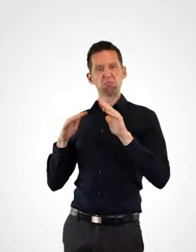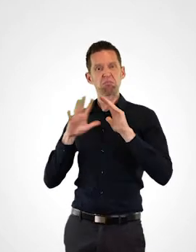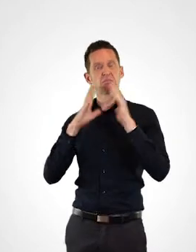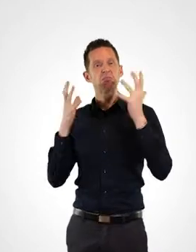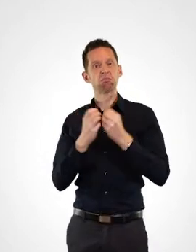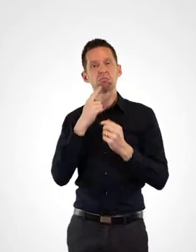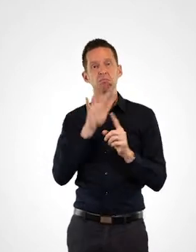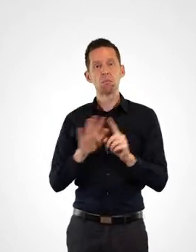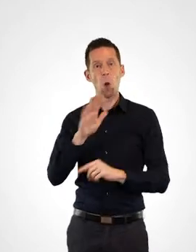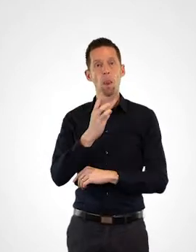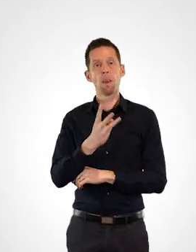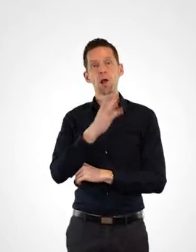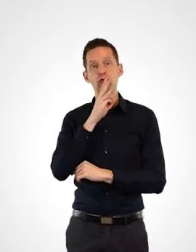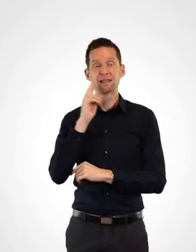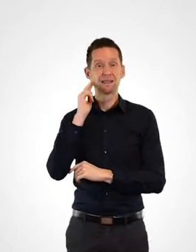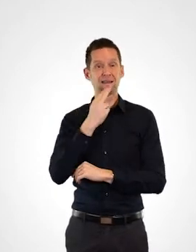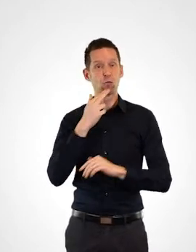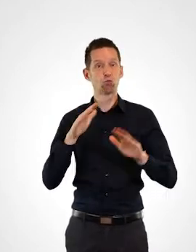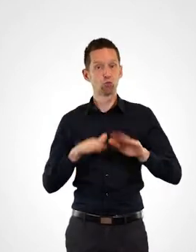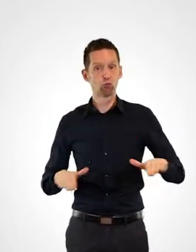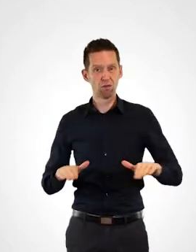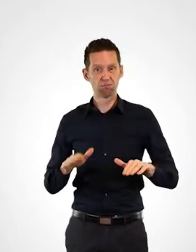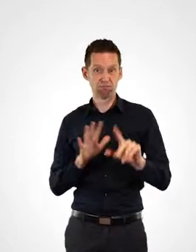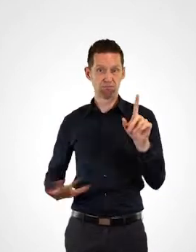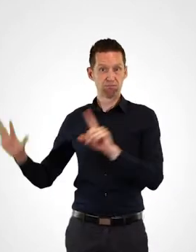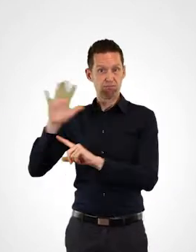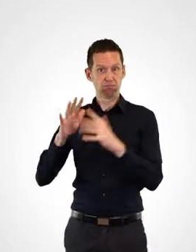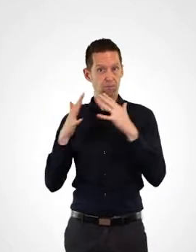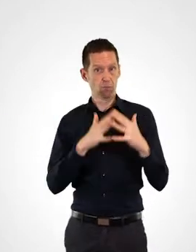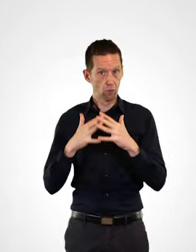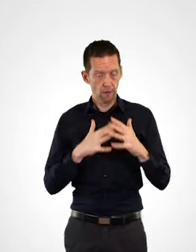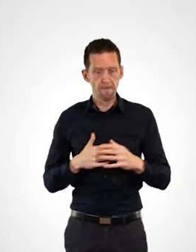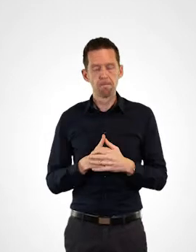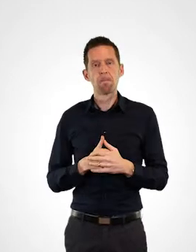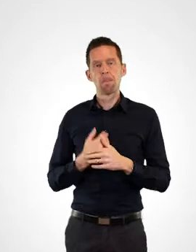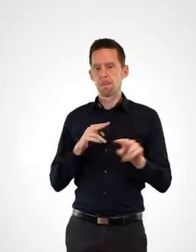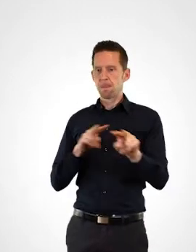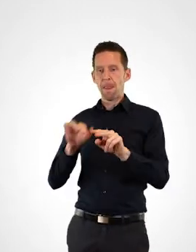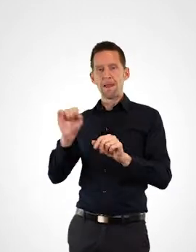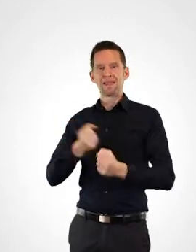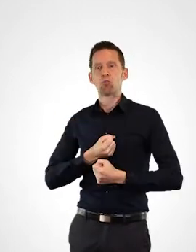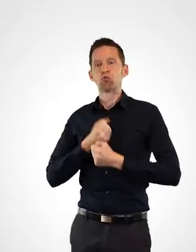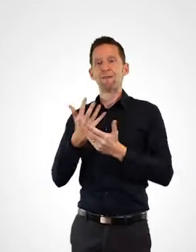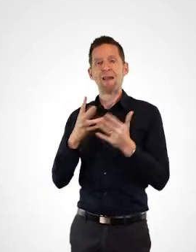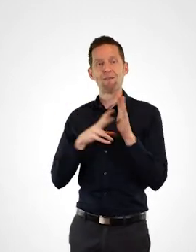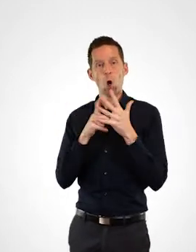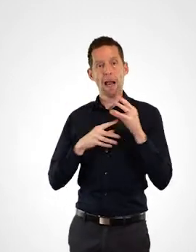we've assessed about 300 deaf children around the country, and their expressive vocabulary is